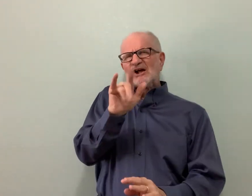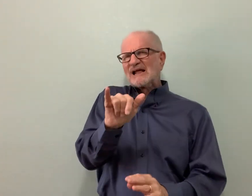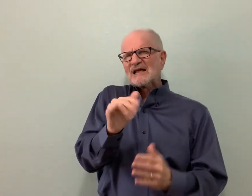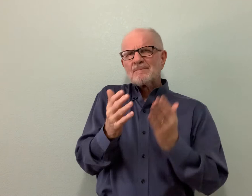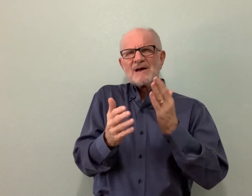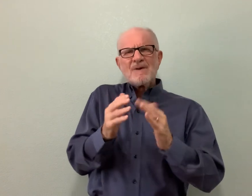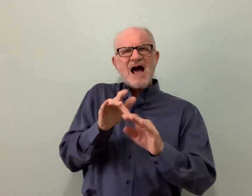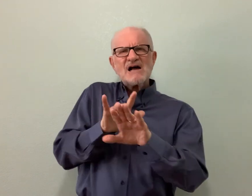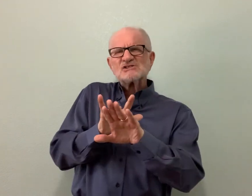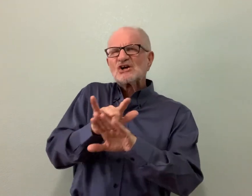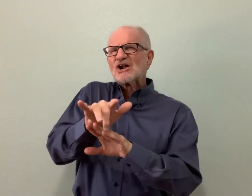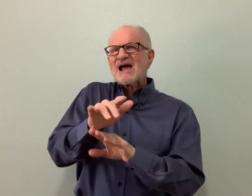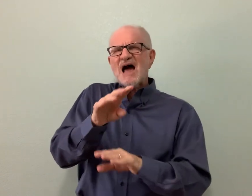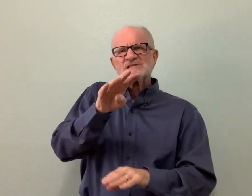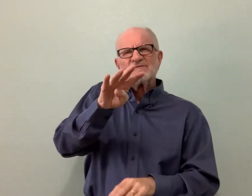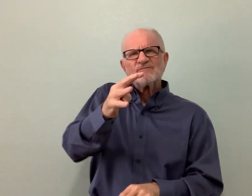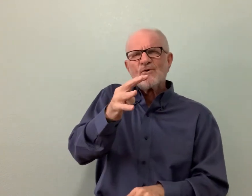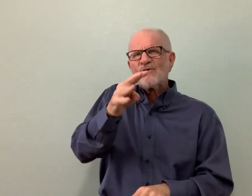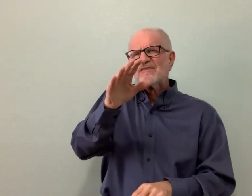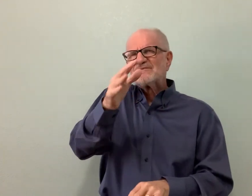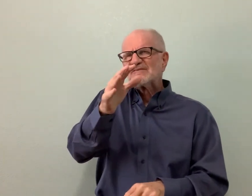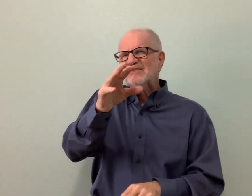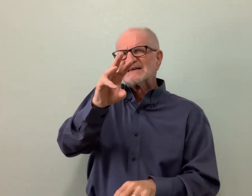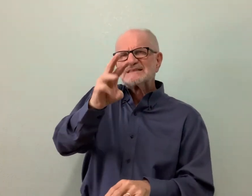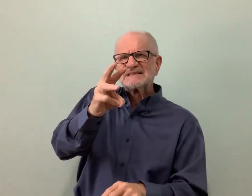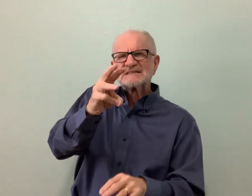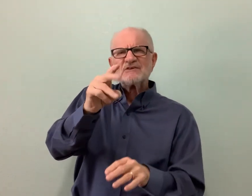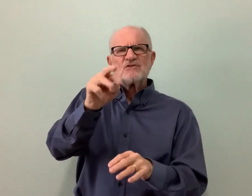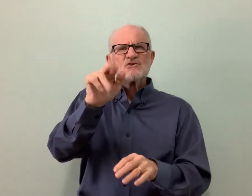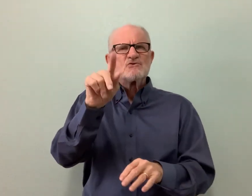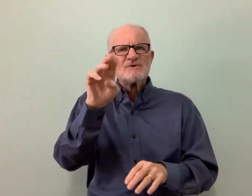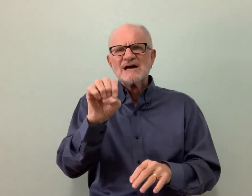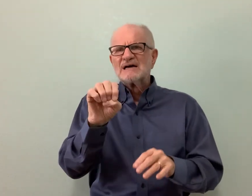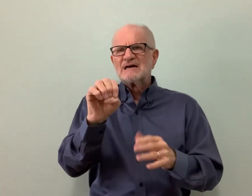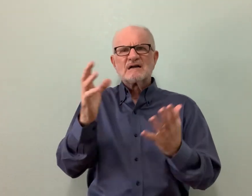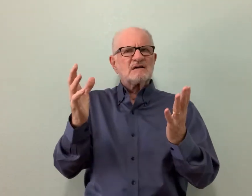maybe as early as fourth, fifth, or sixth grade.